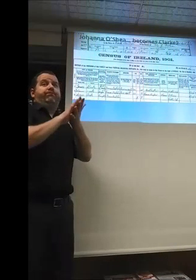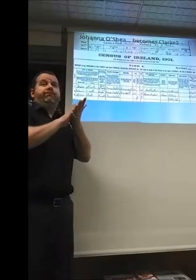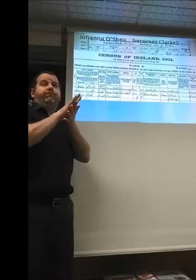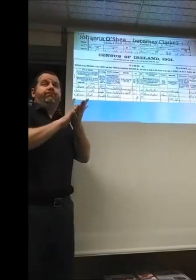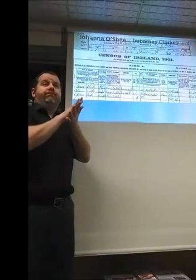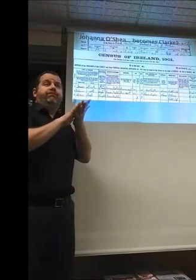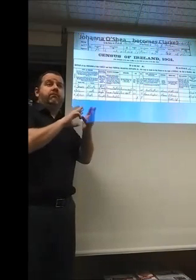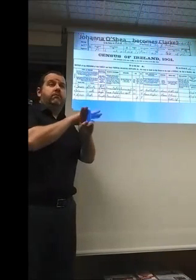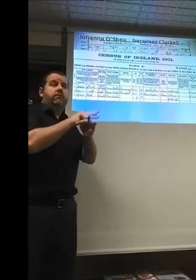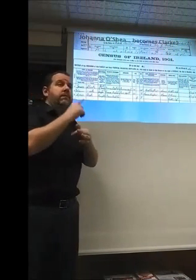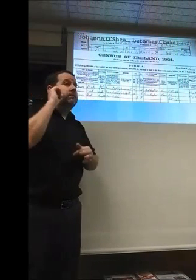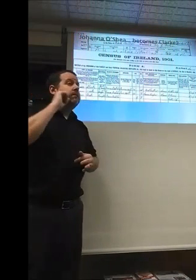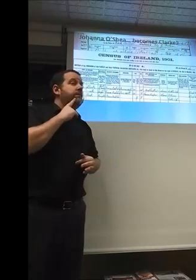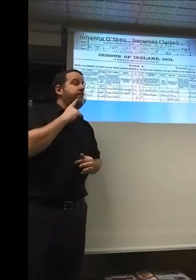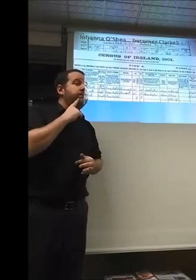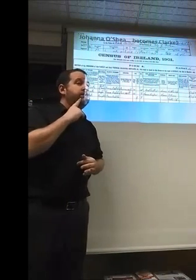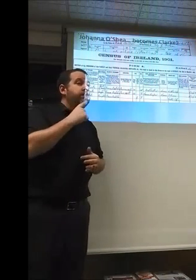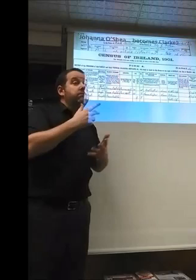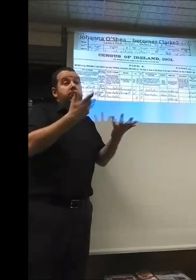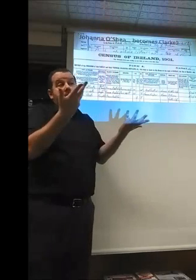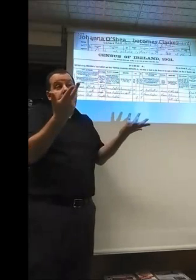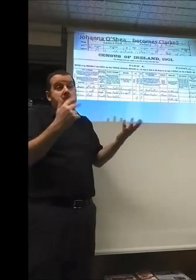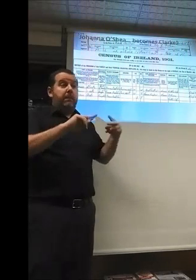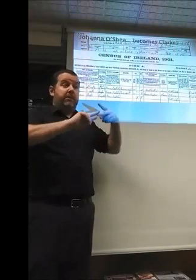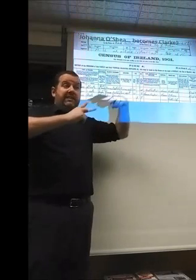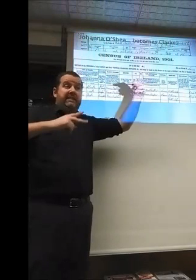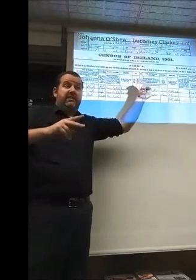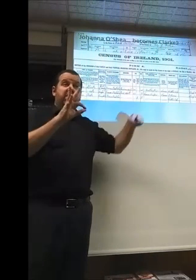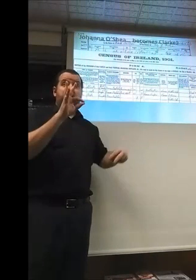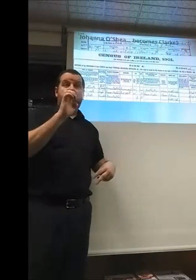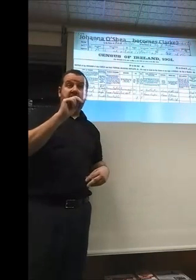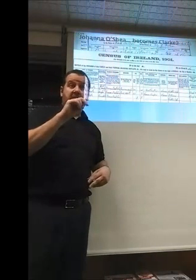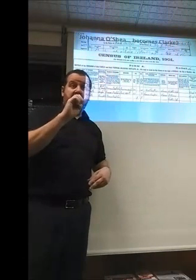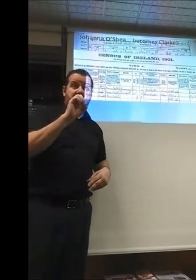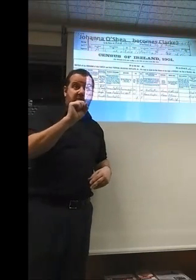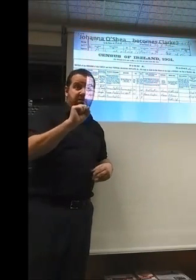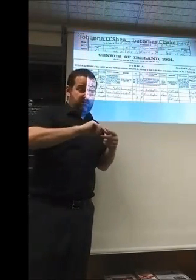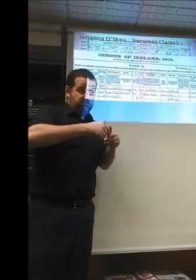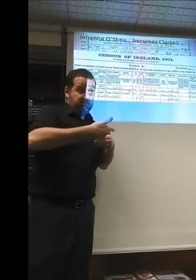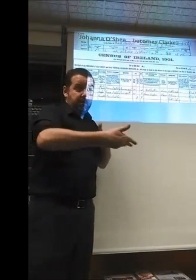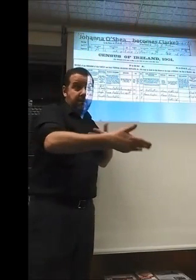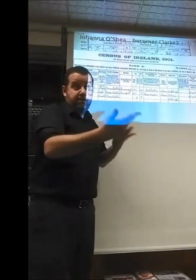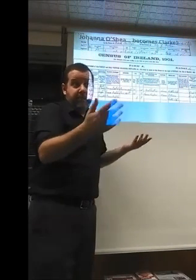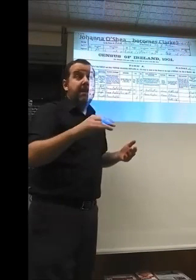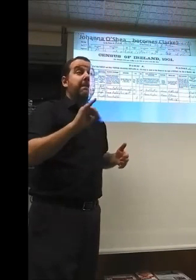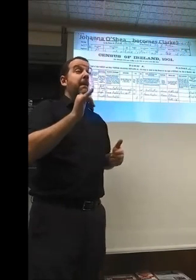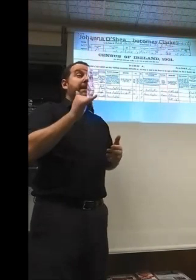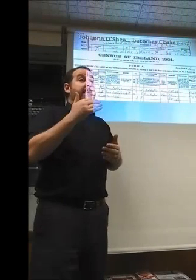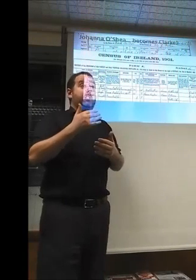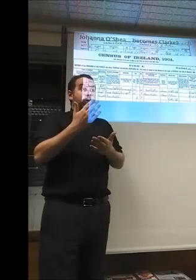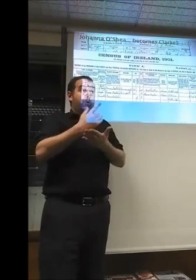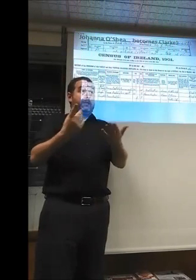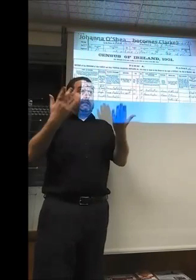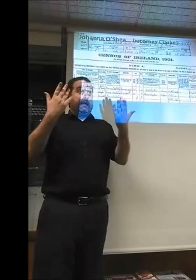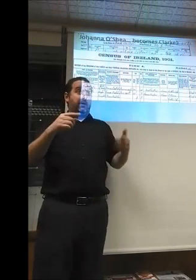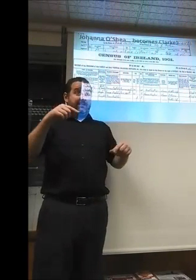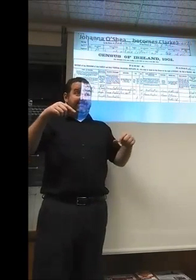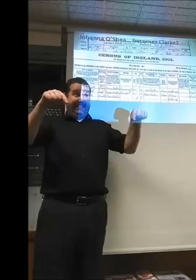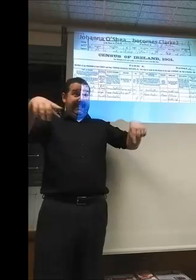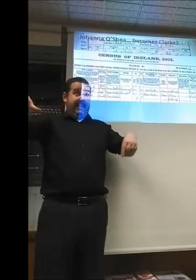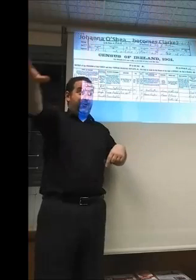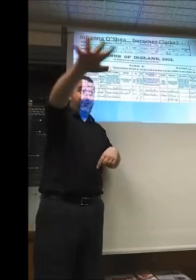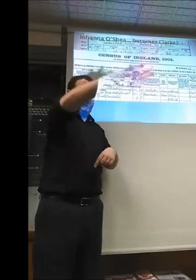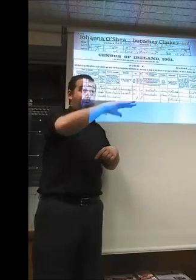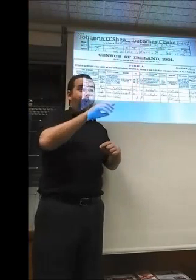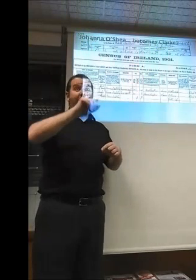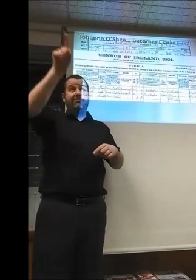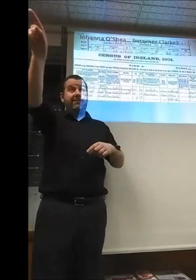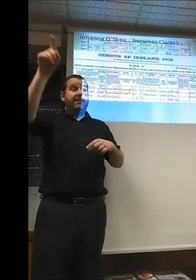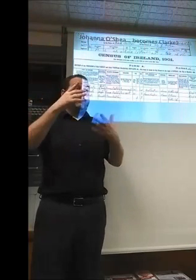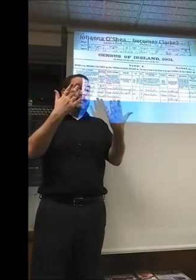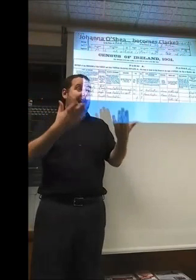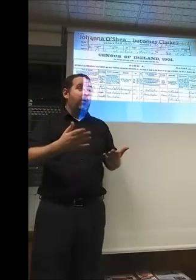Which meant that i they escaped, and they had to look they could use it, maybe if they